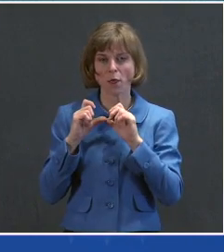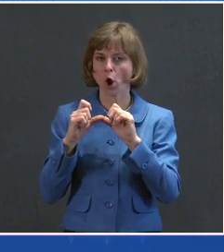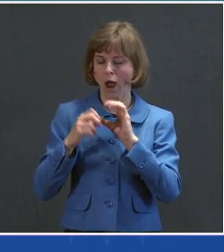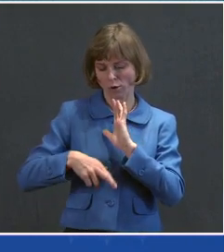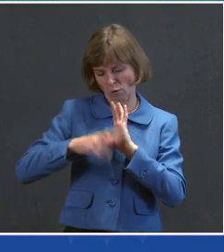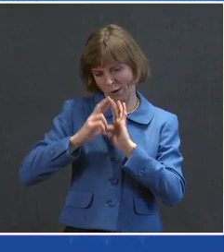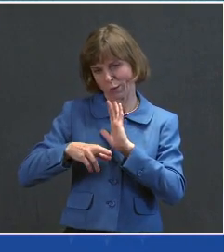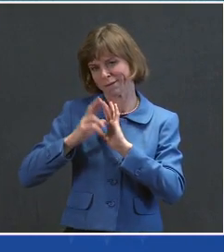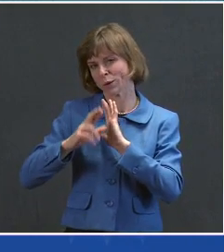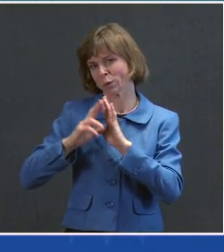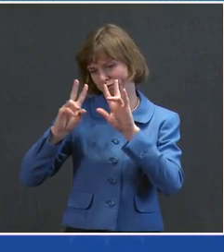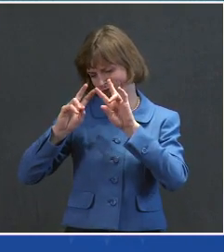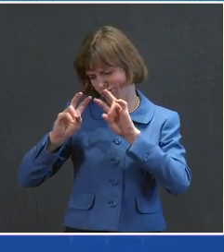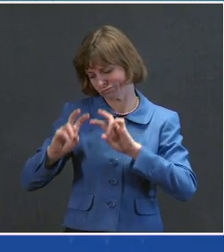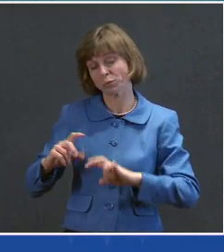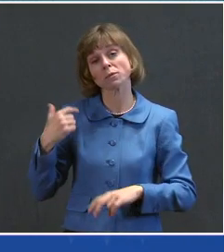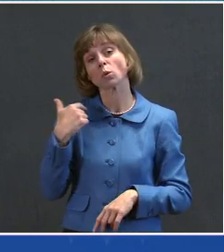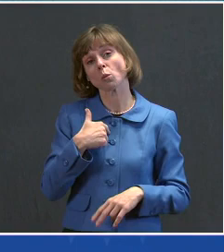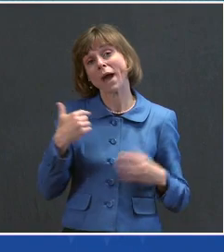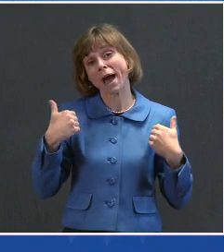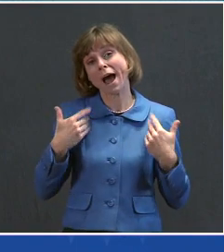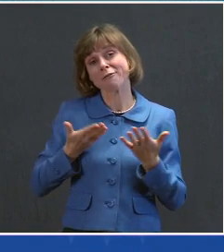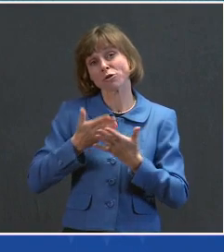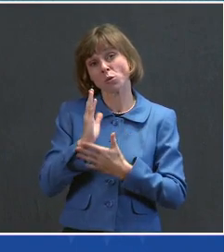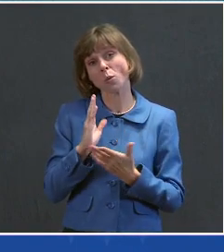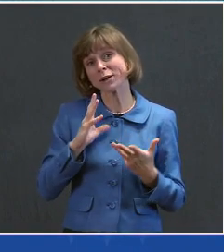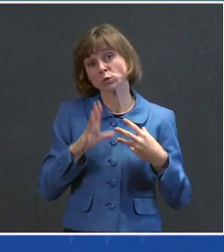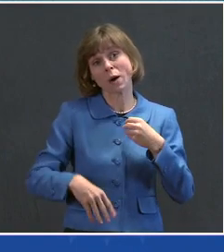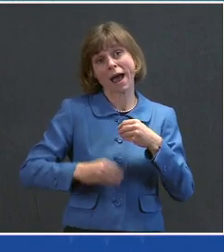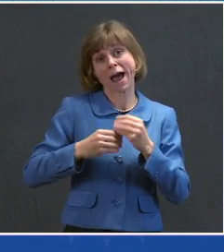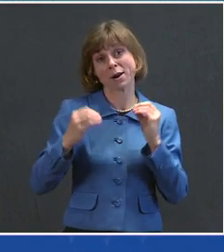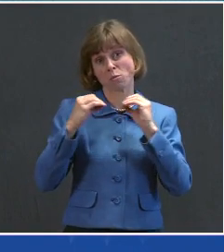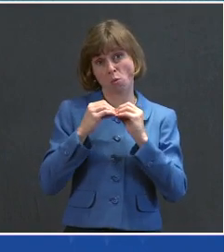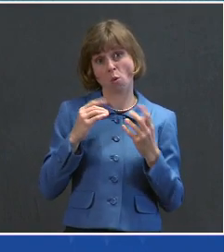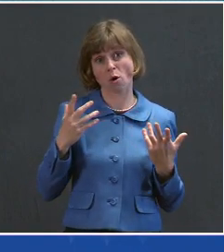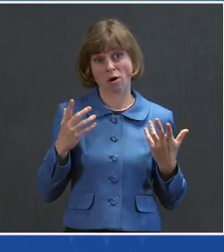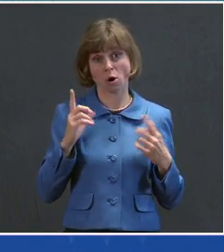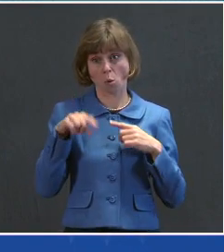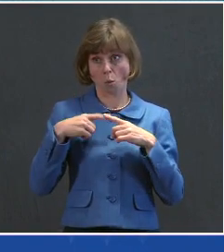There -- we reserve the right to take any additional actions at the conclusion of that review.